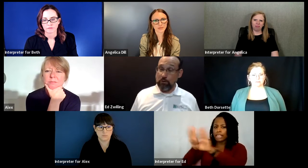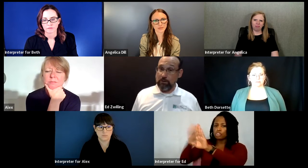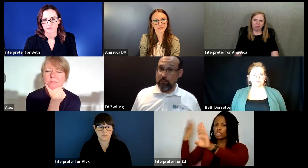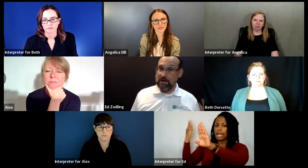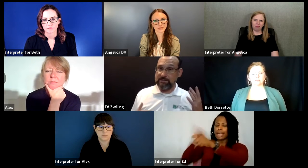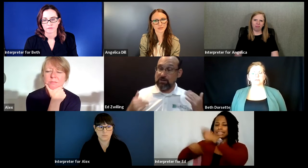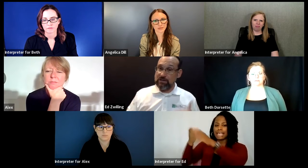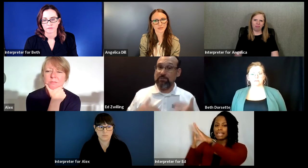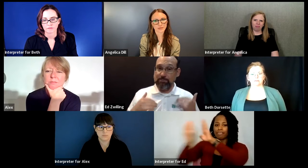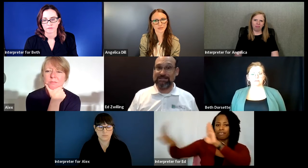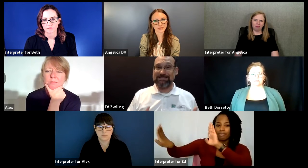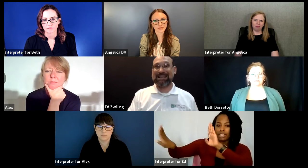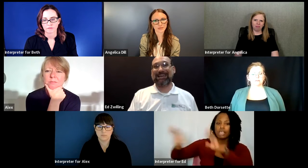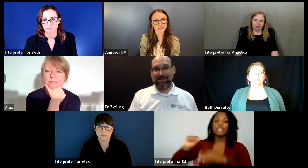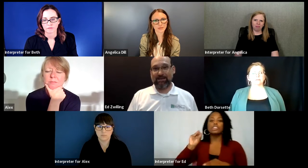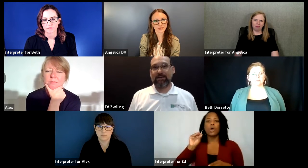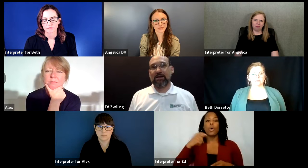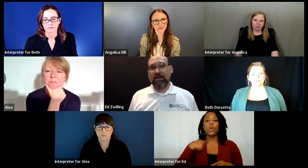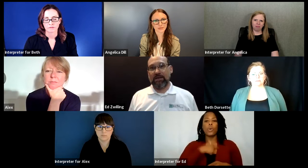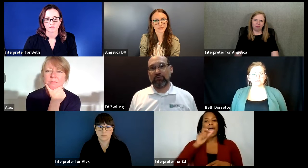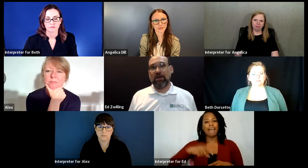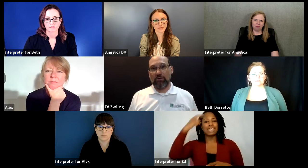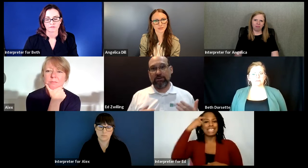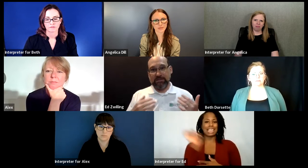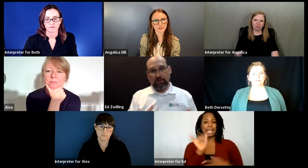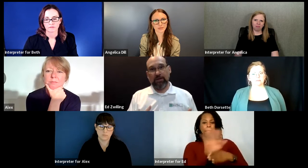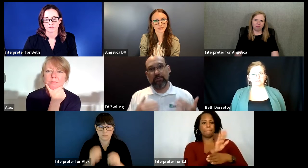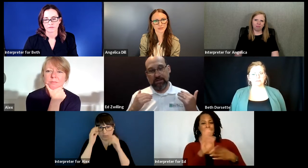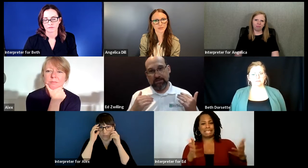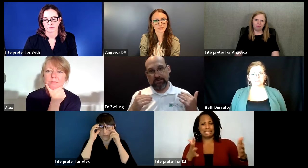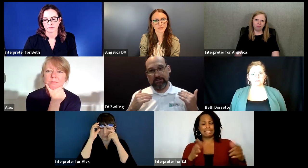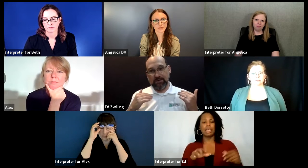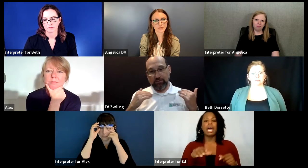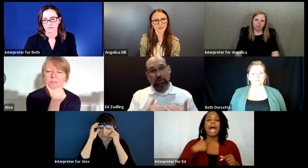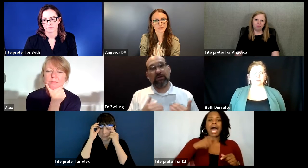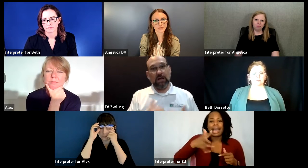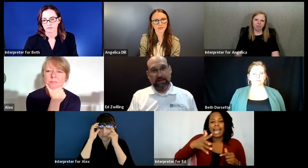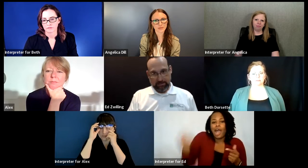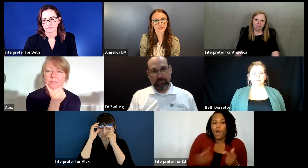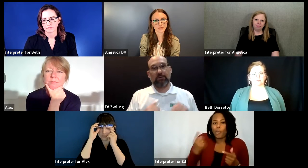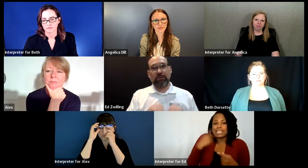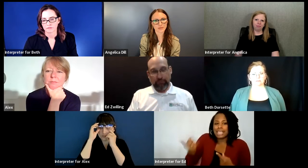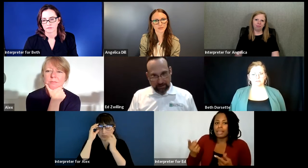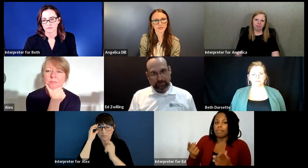for or otherwise you need to be business like and that's what I always tell them. Do it in writing.